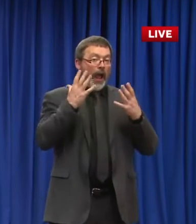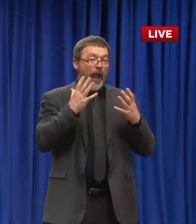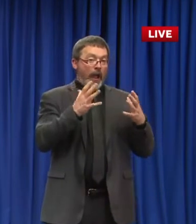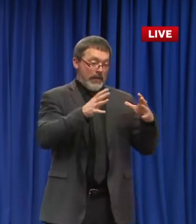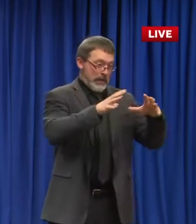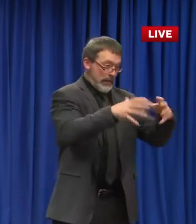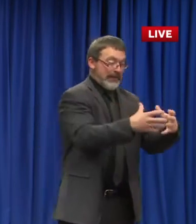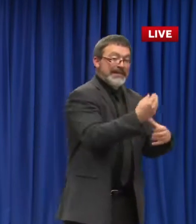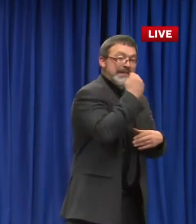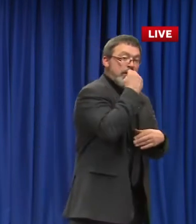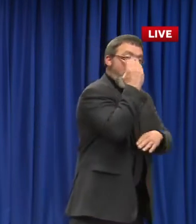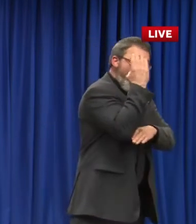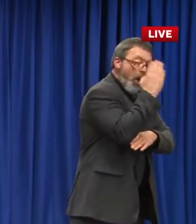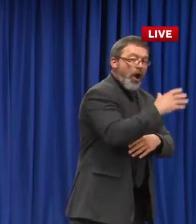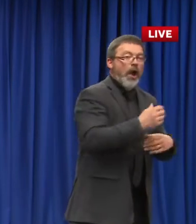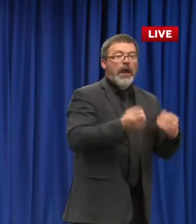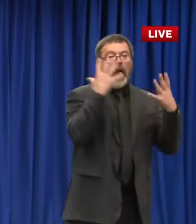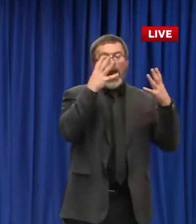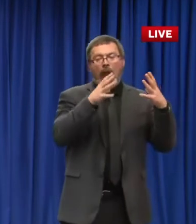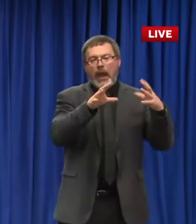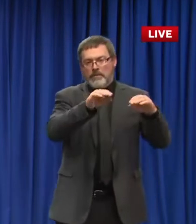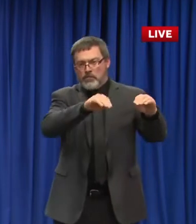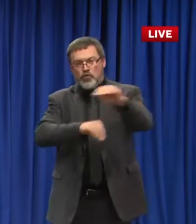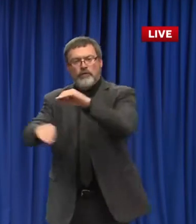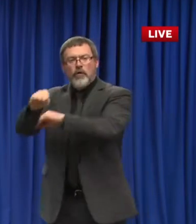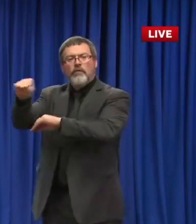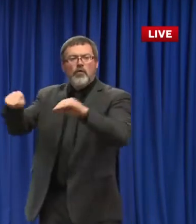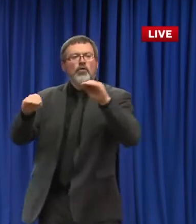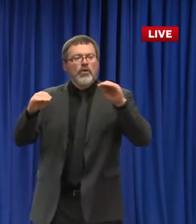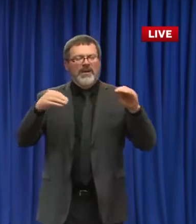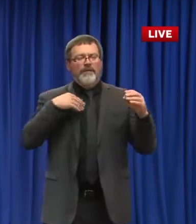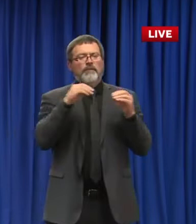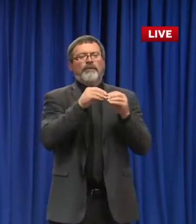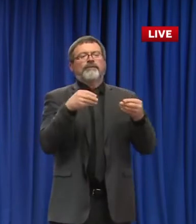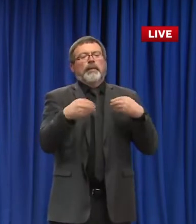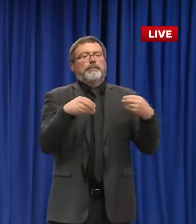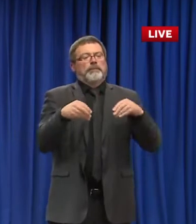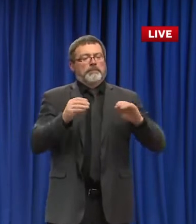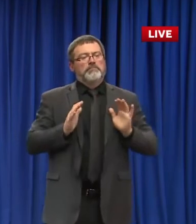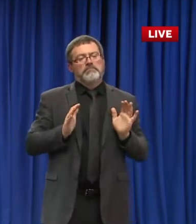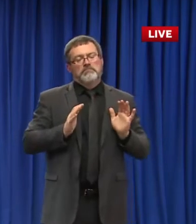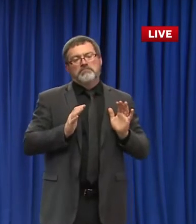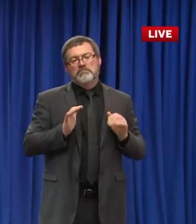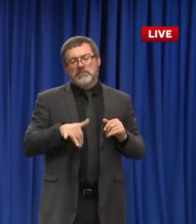THINGS OF THAT NATURE. SO WE JUST WANT TO THANK EVERYONE FOR BEING I THINK A VERY STRONG PART OF THAT PROCESS.